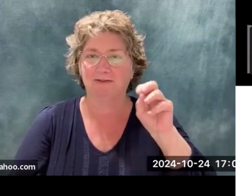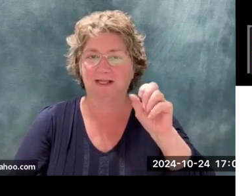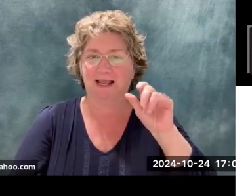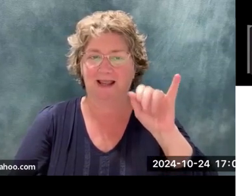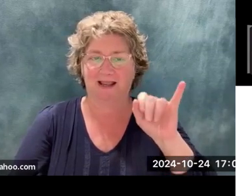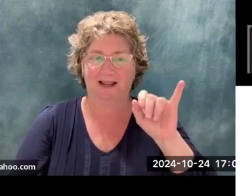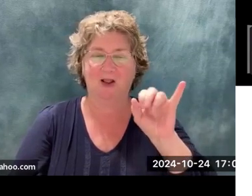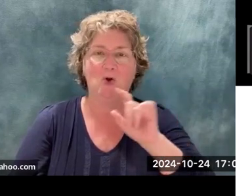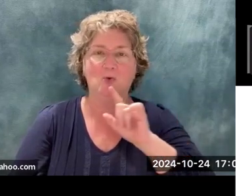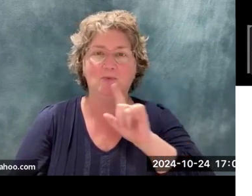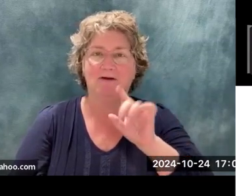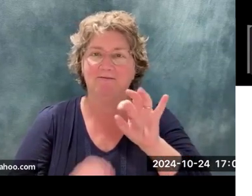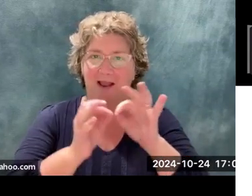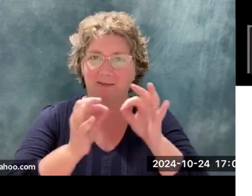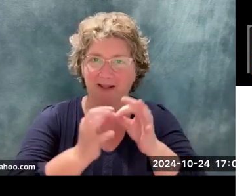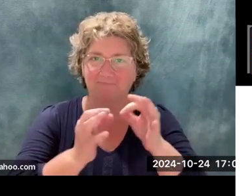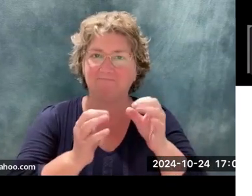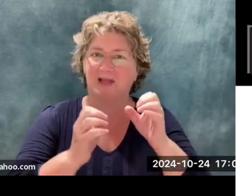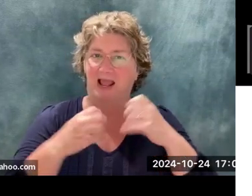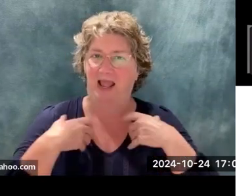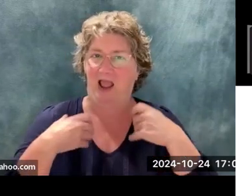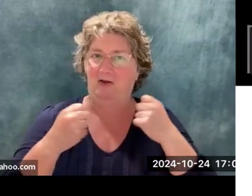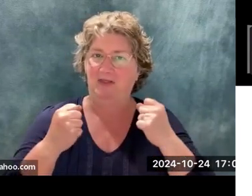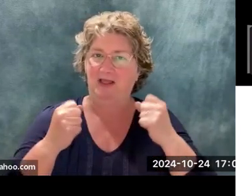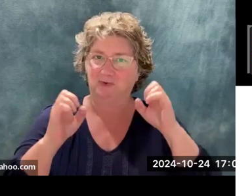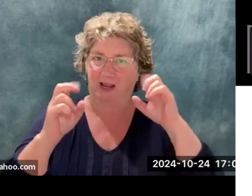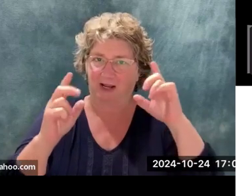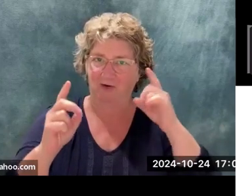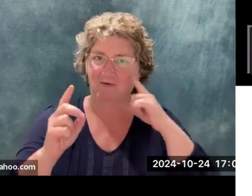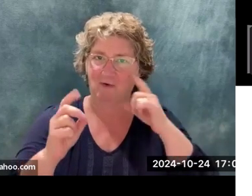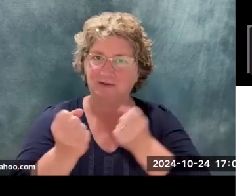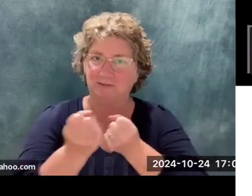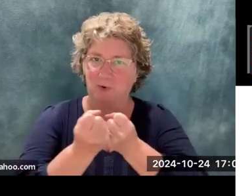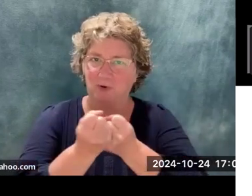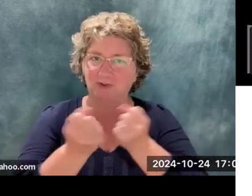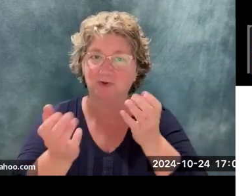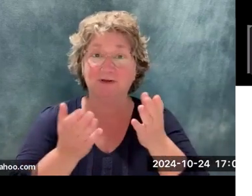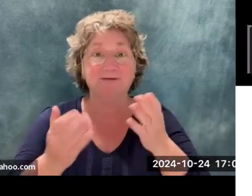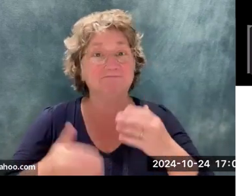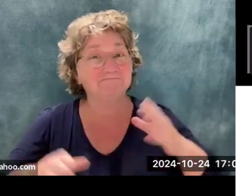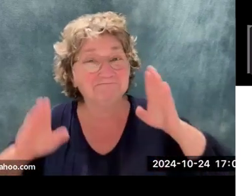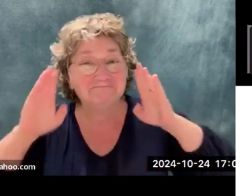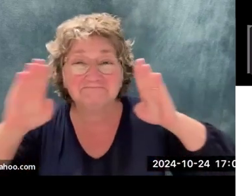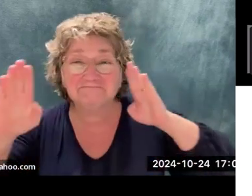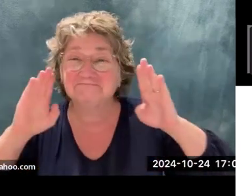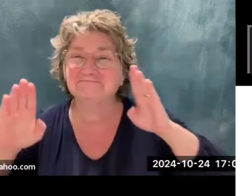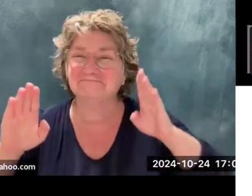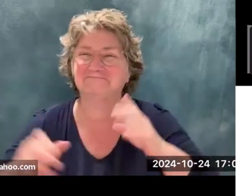Welcome everyone, and thank you for joining us tonight for an engaging and informative